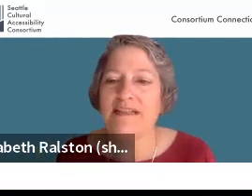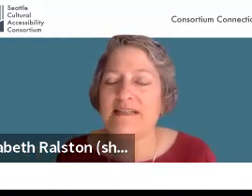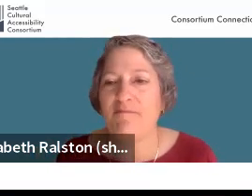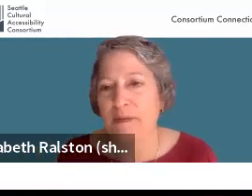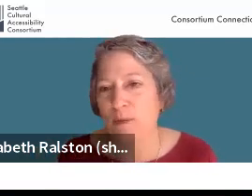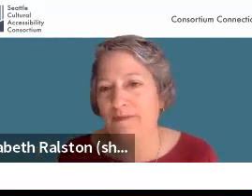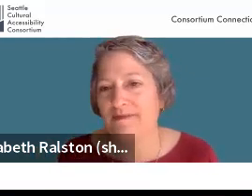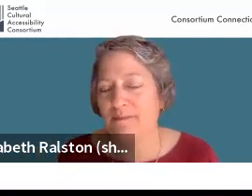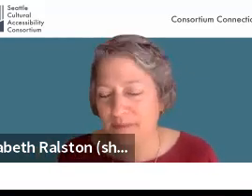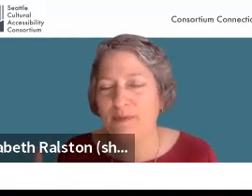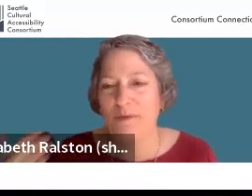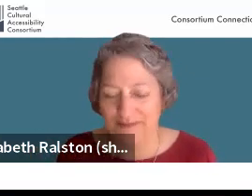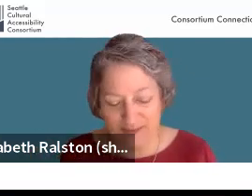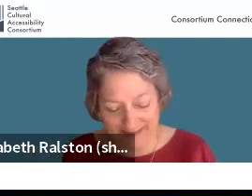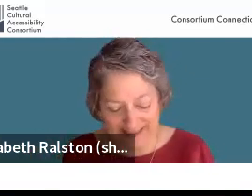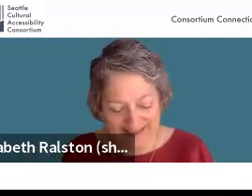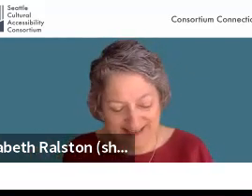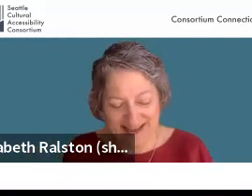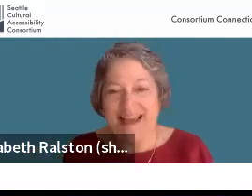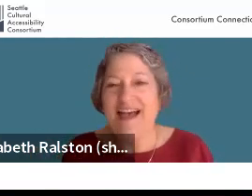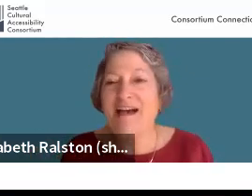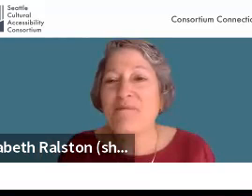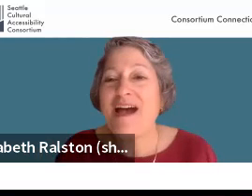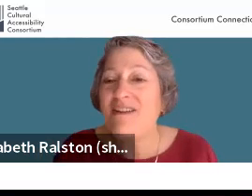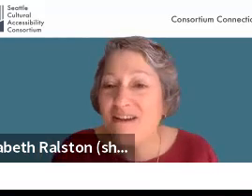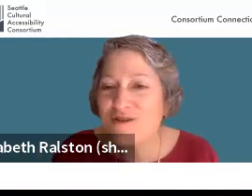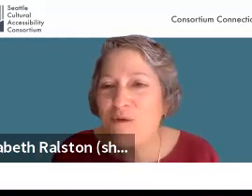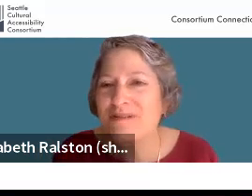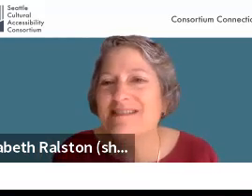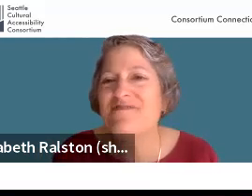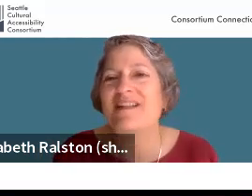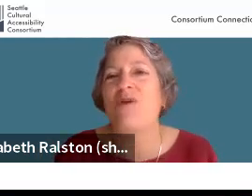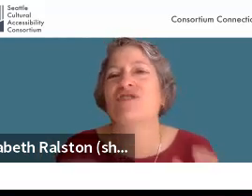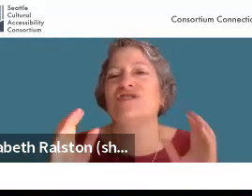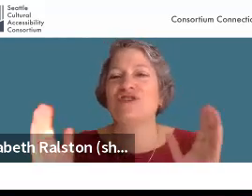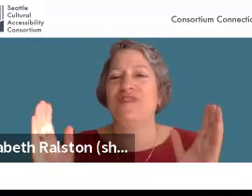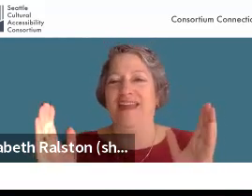for other people with disabilities. And also, please fill out our survey.